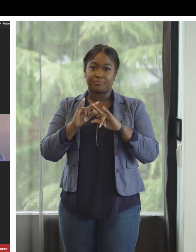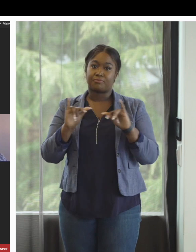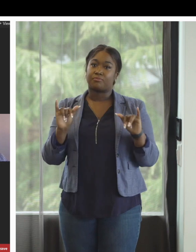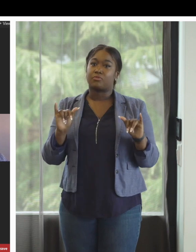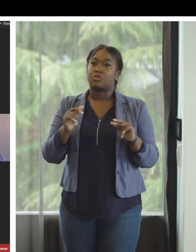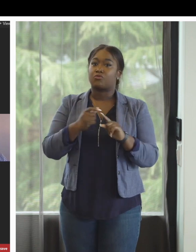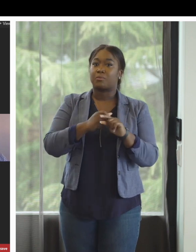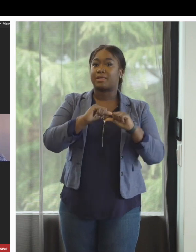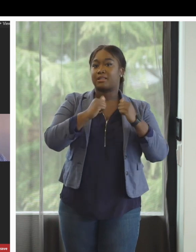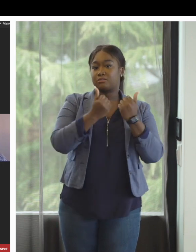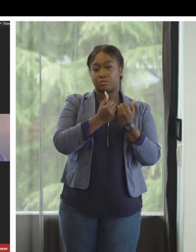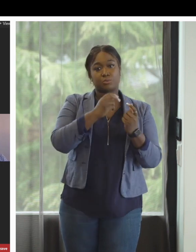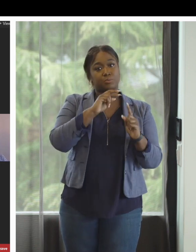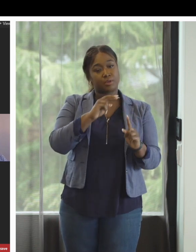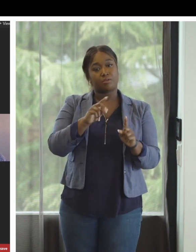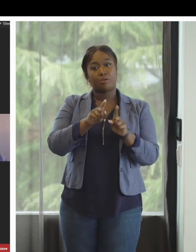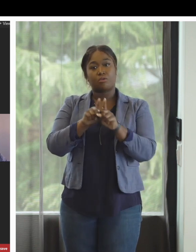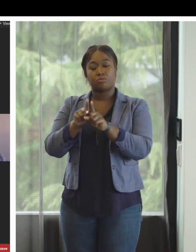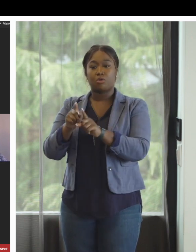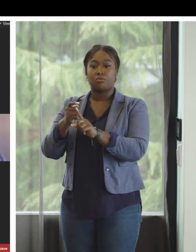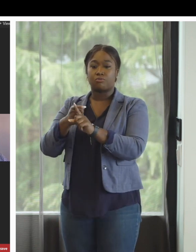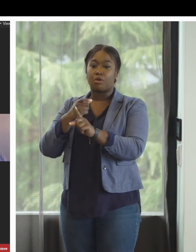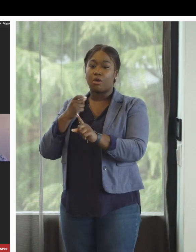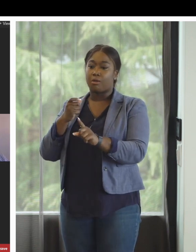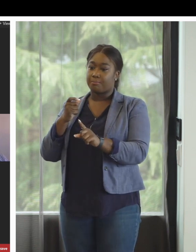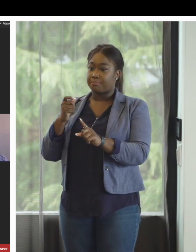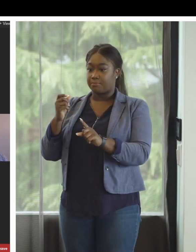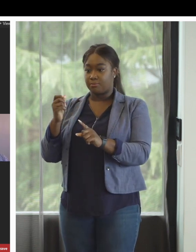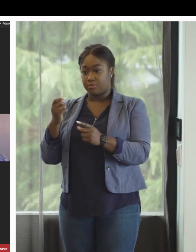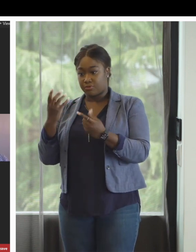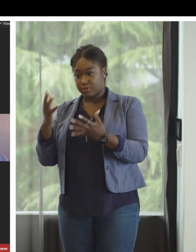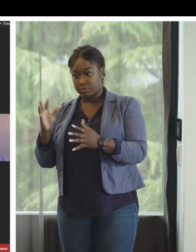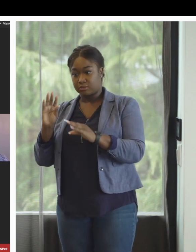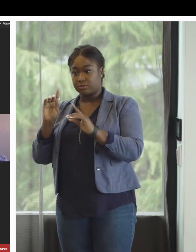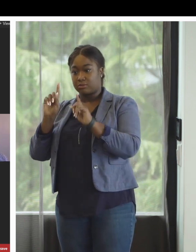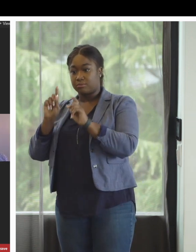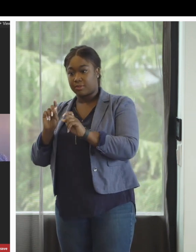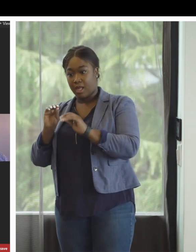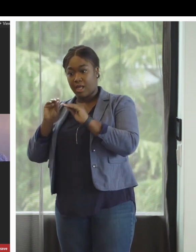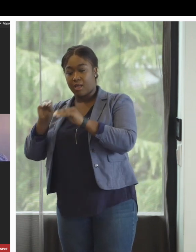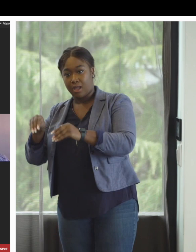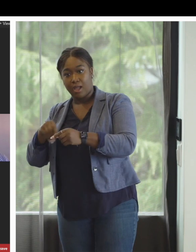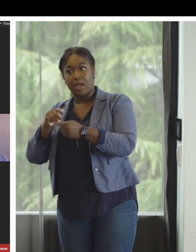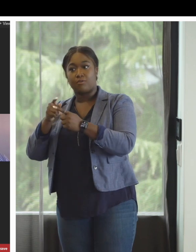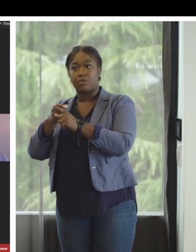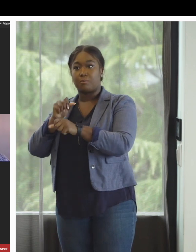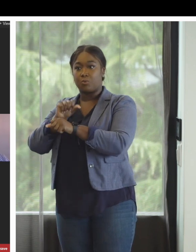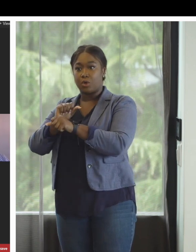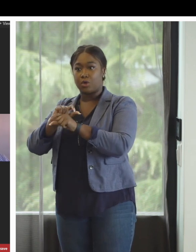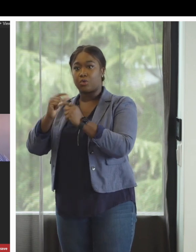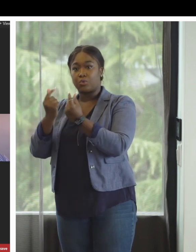agency perspective and also from coming back reporting back to the working group trying to understand the